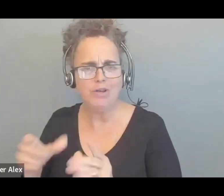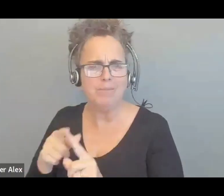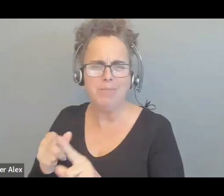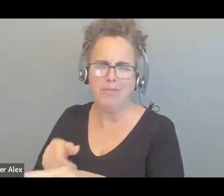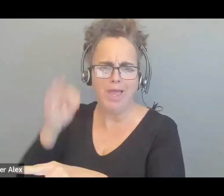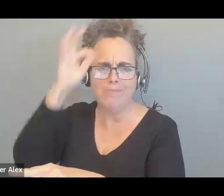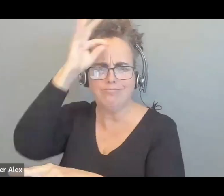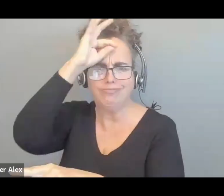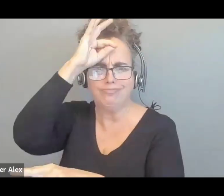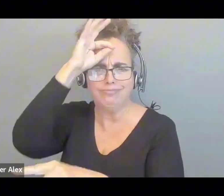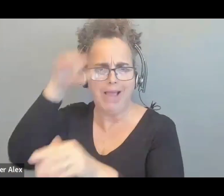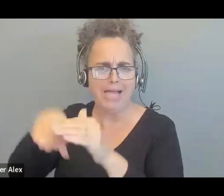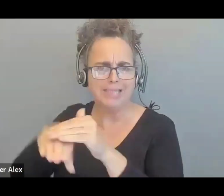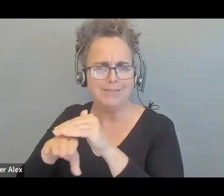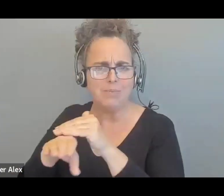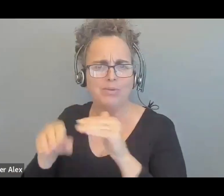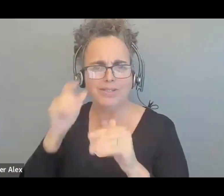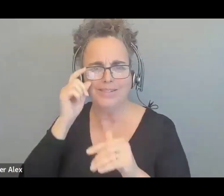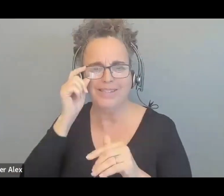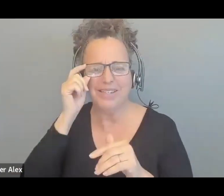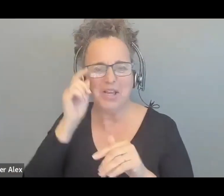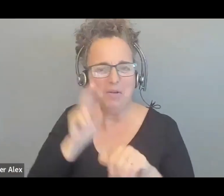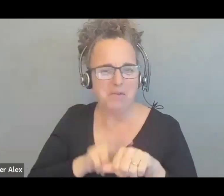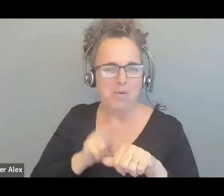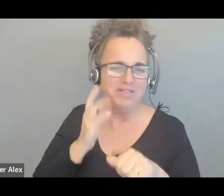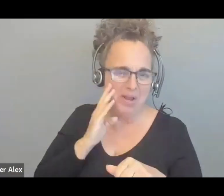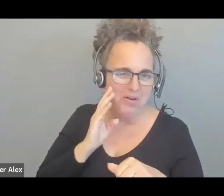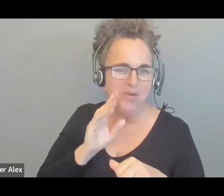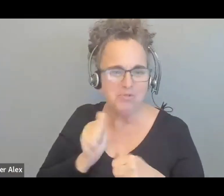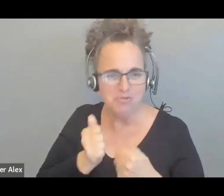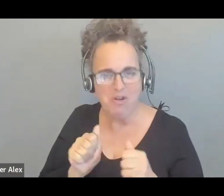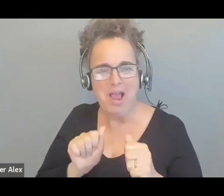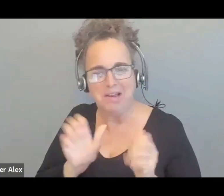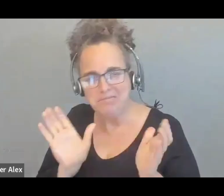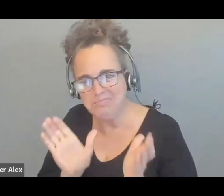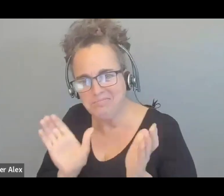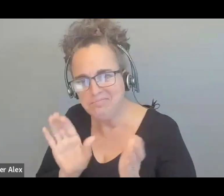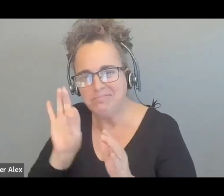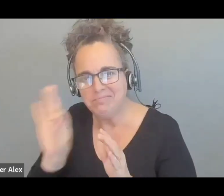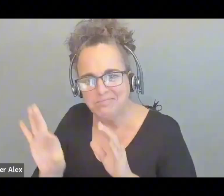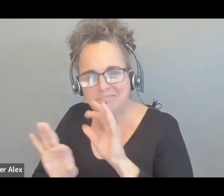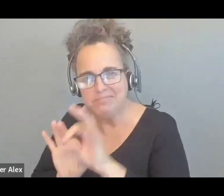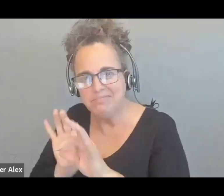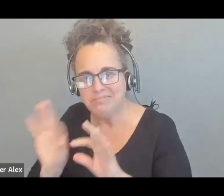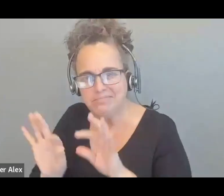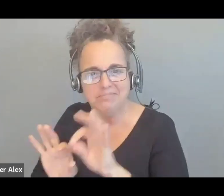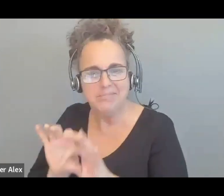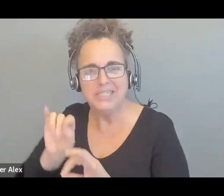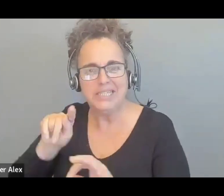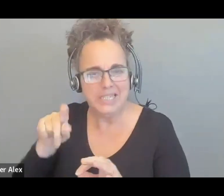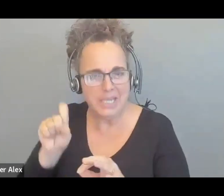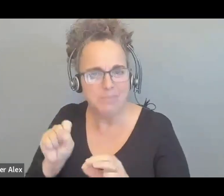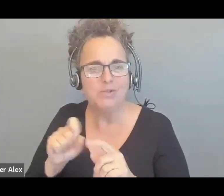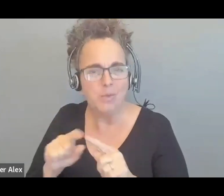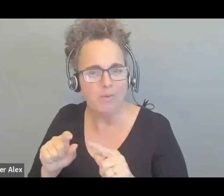and like, I know y'all try to like leave them with some tips and tricks and like, you know, so that they leave these interactions also having a,